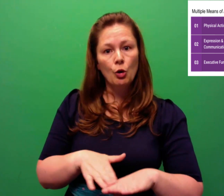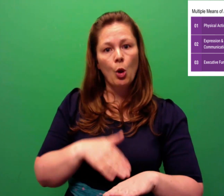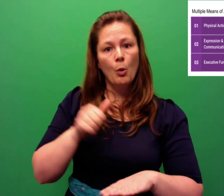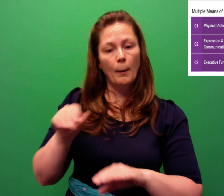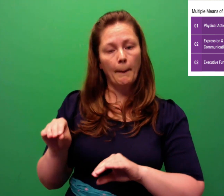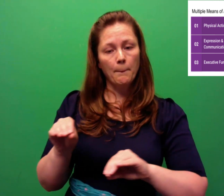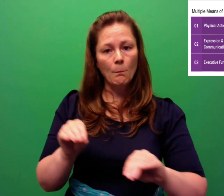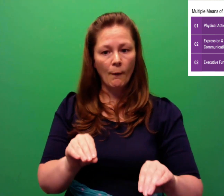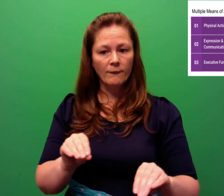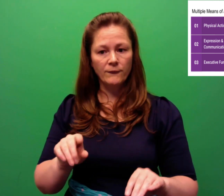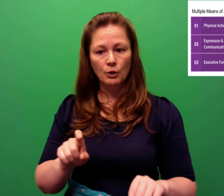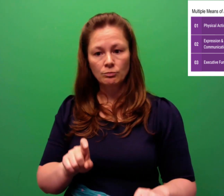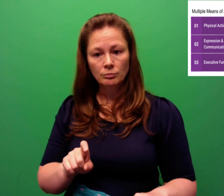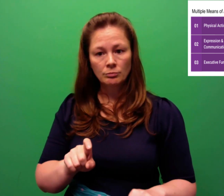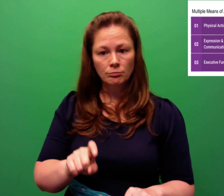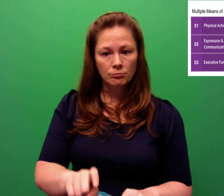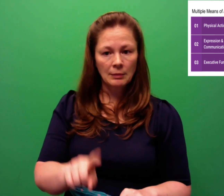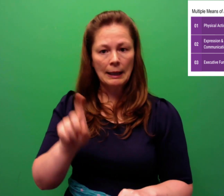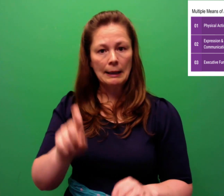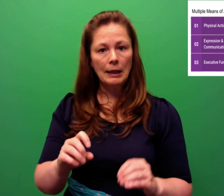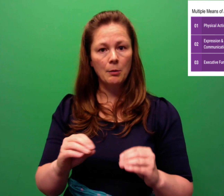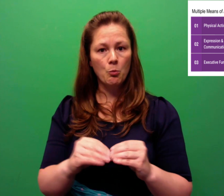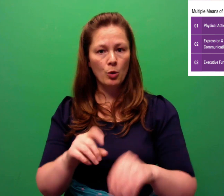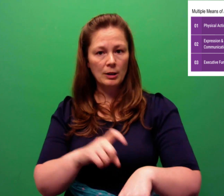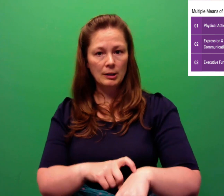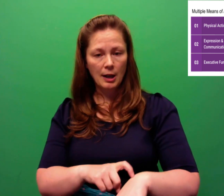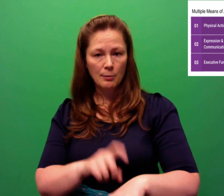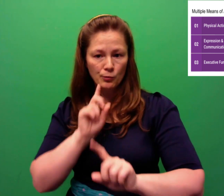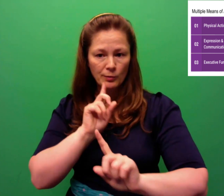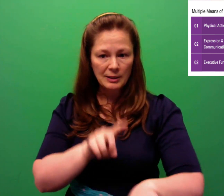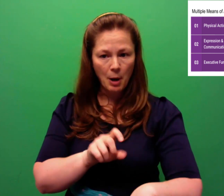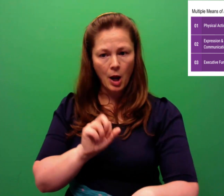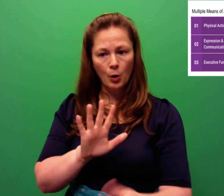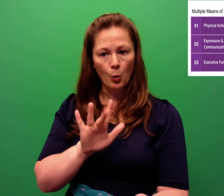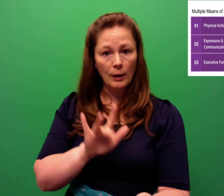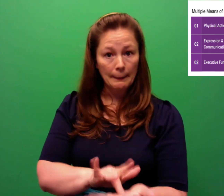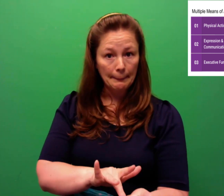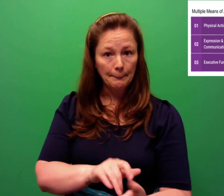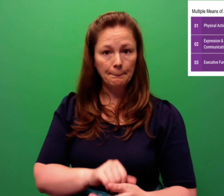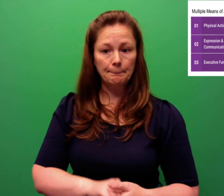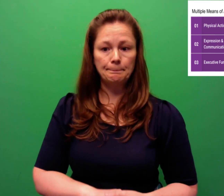students are slow to move and need longer to respond or click or they click